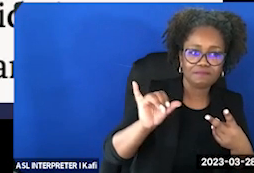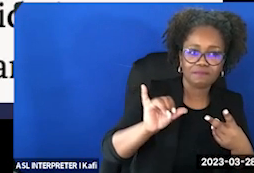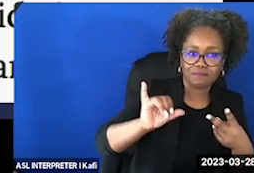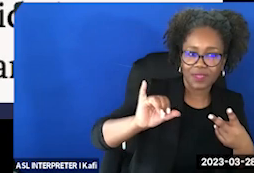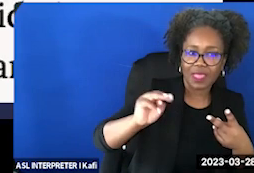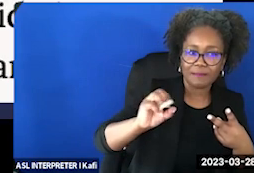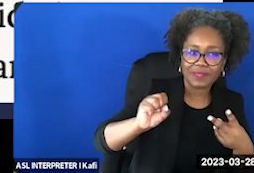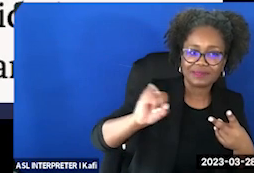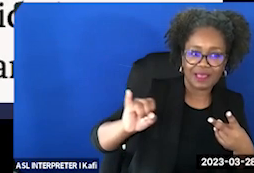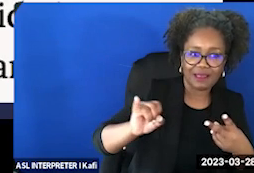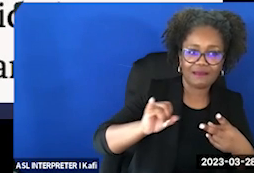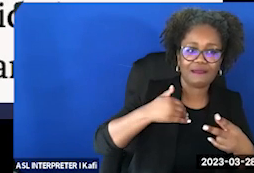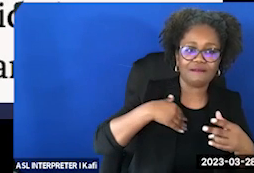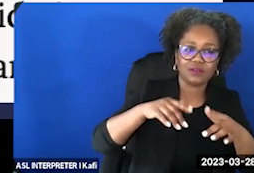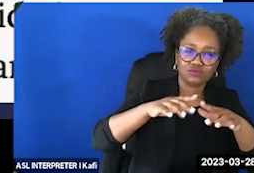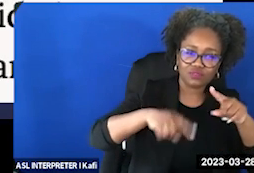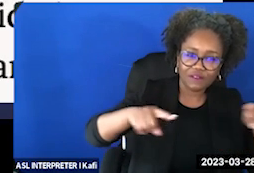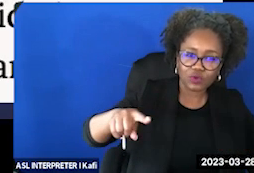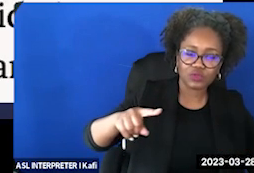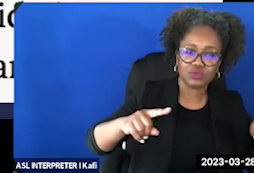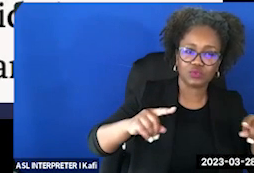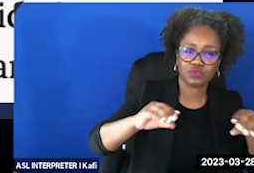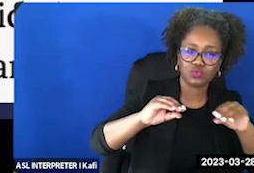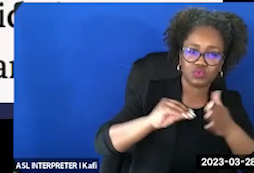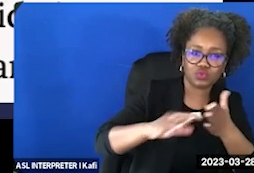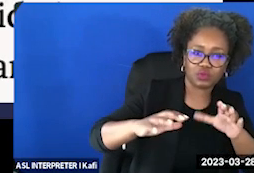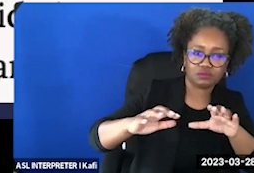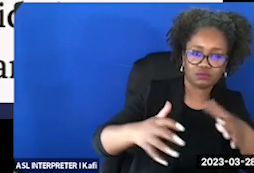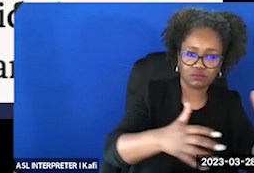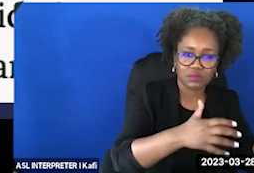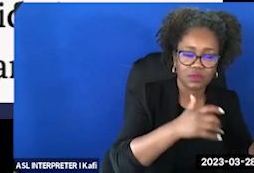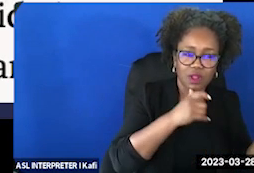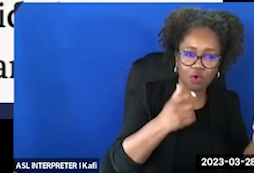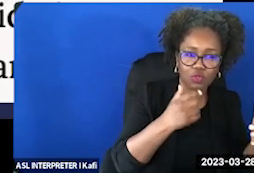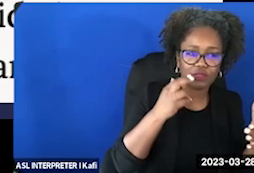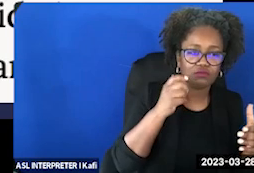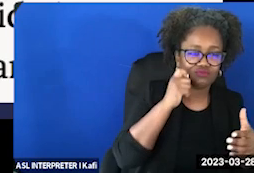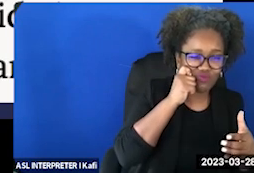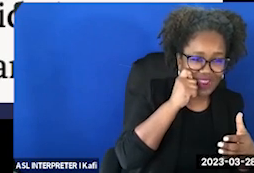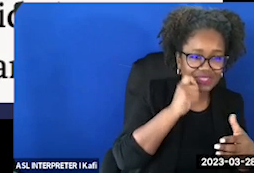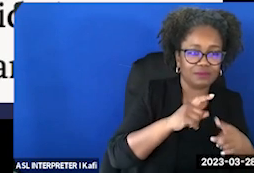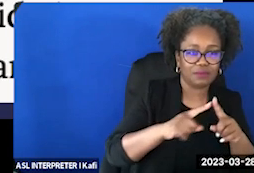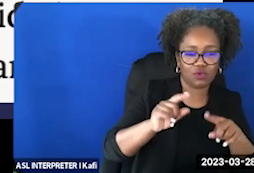Debbie Stine, Science & Technology Policy Academy: And they emphasize the importance of taking into effect these contextual factors.